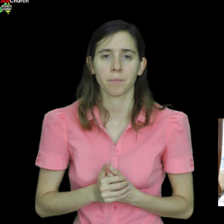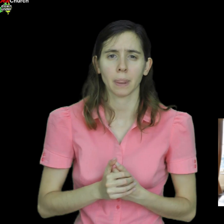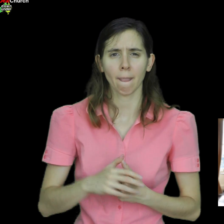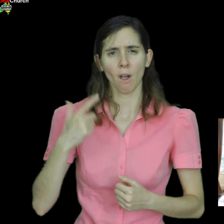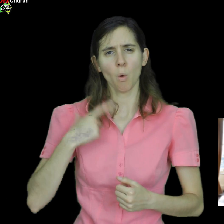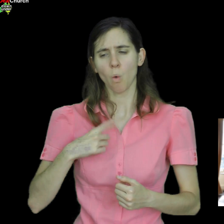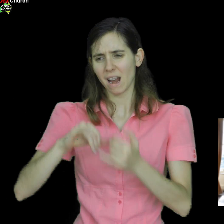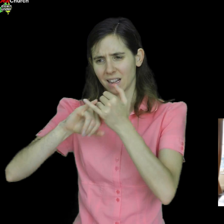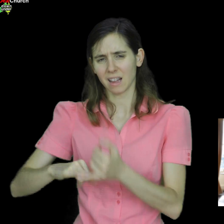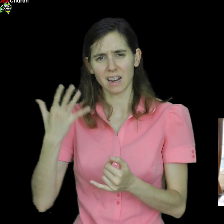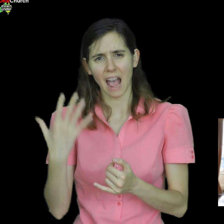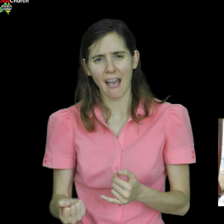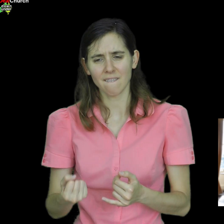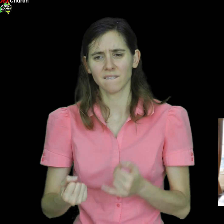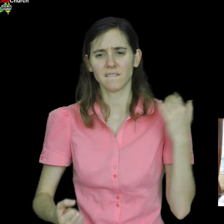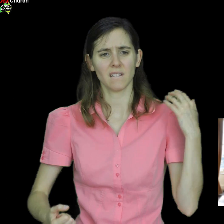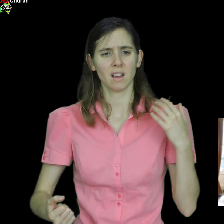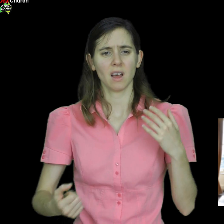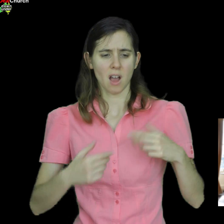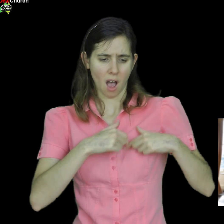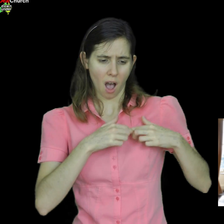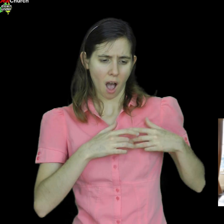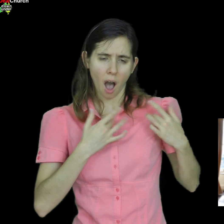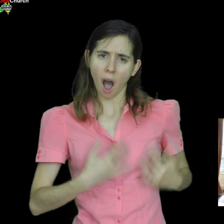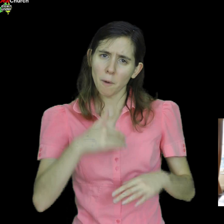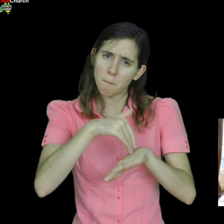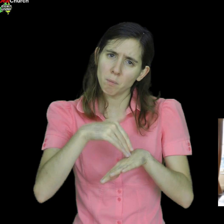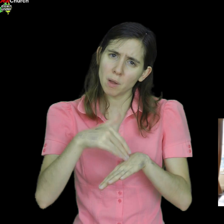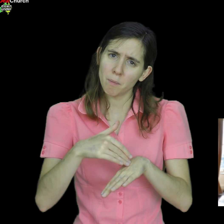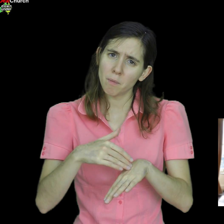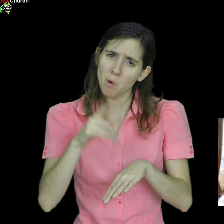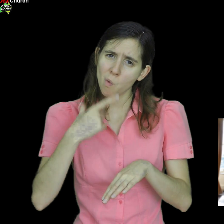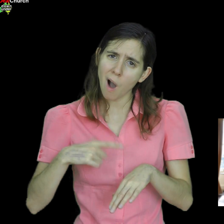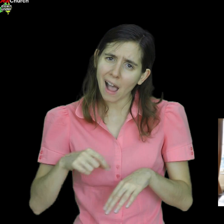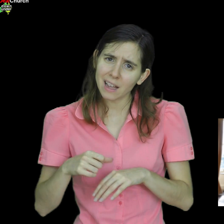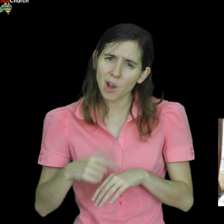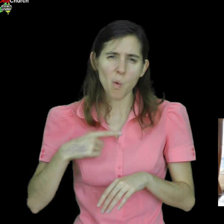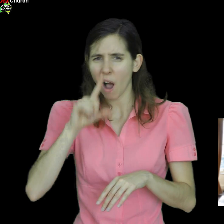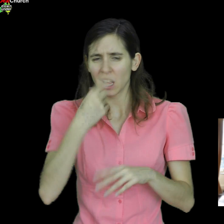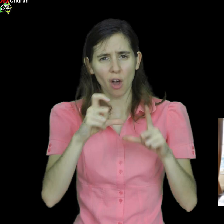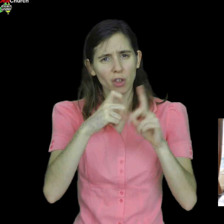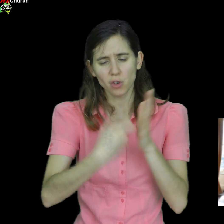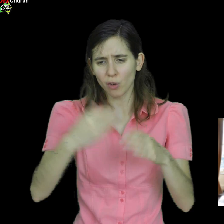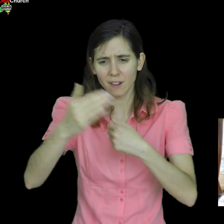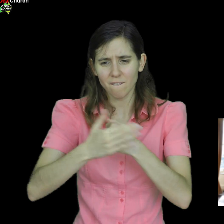did his son have a life-threatening heart condition? Why couldn't the doctors fix his problem?